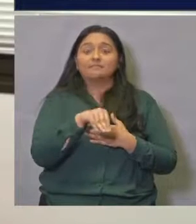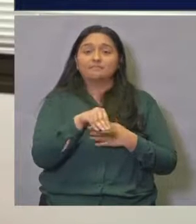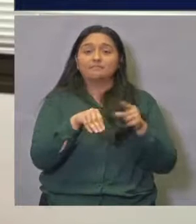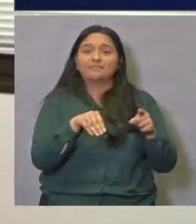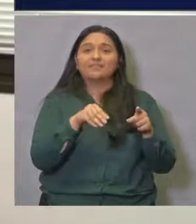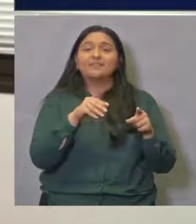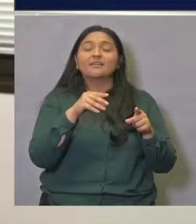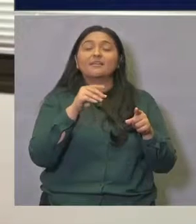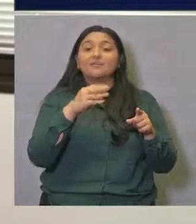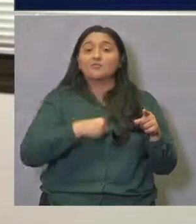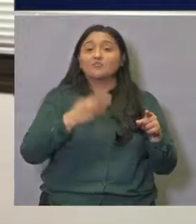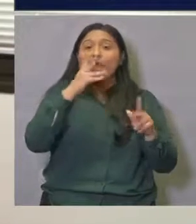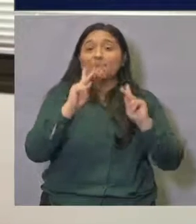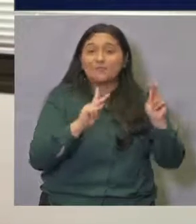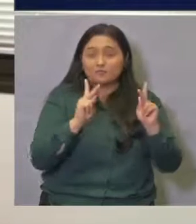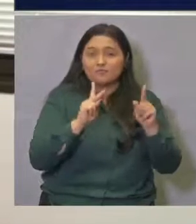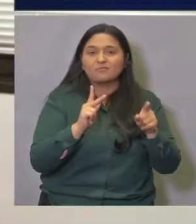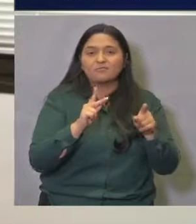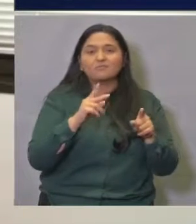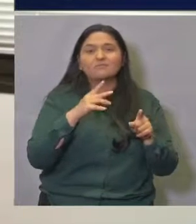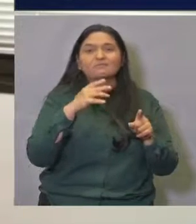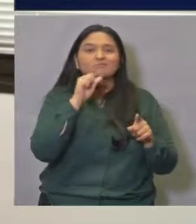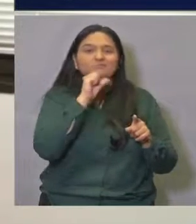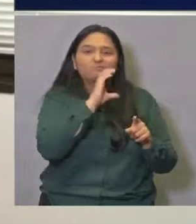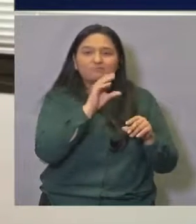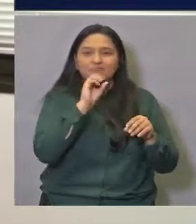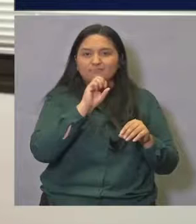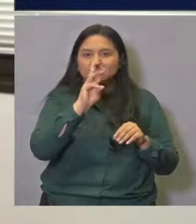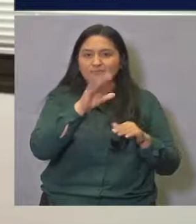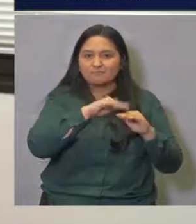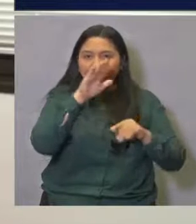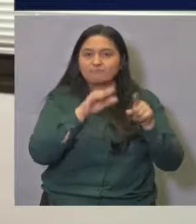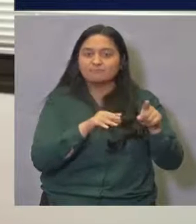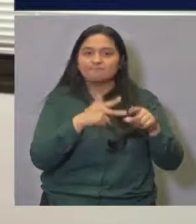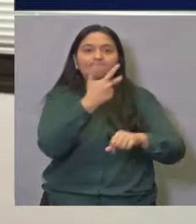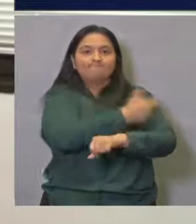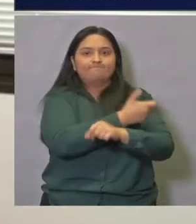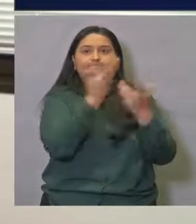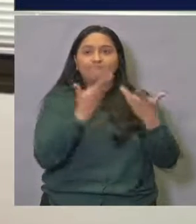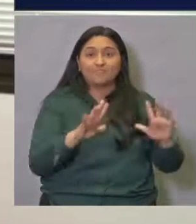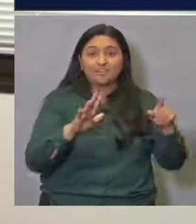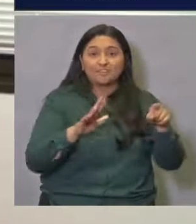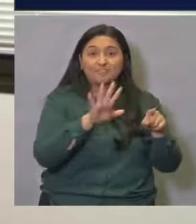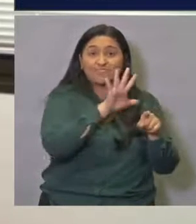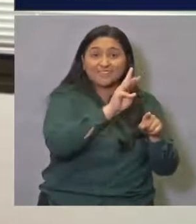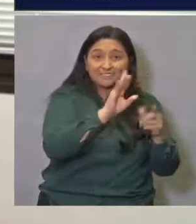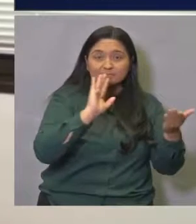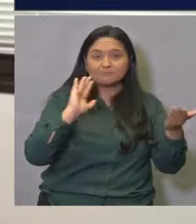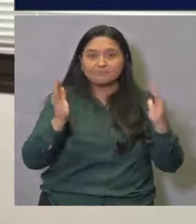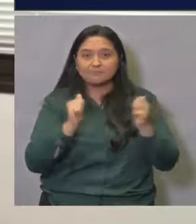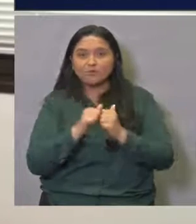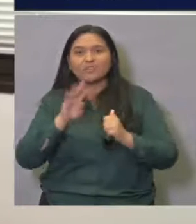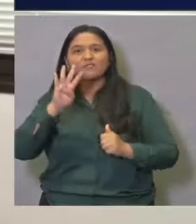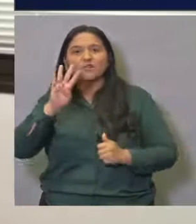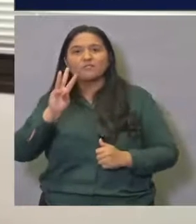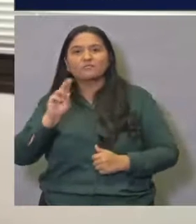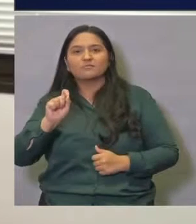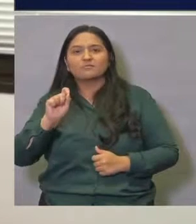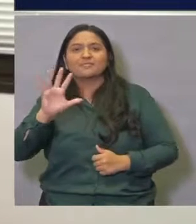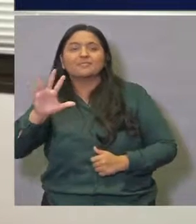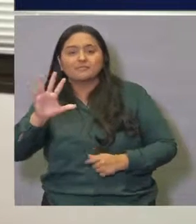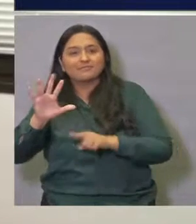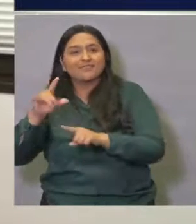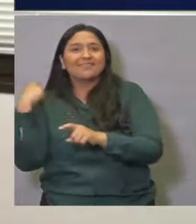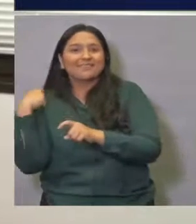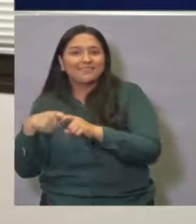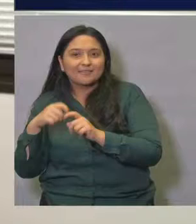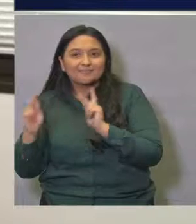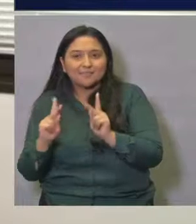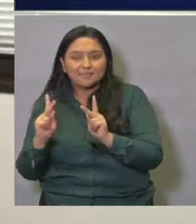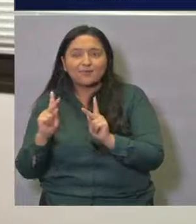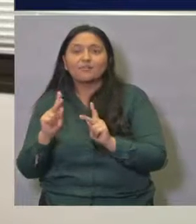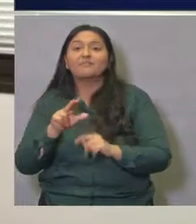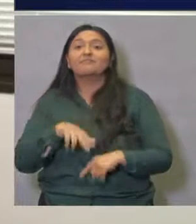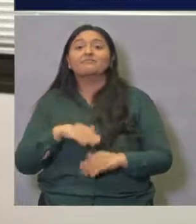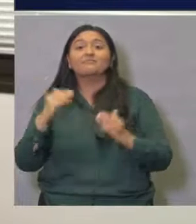COMUNIDADES LATINOAMERICANAS Y